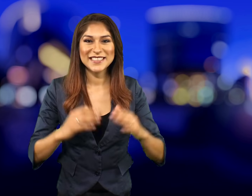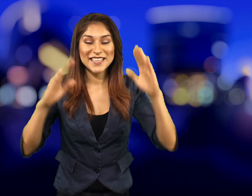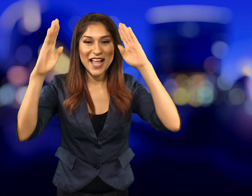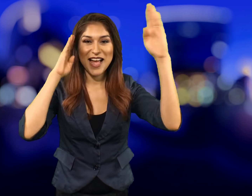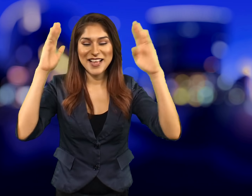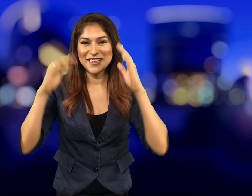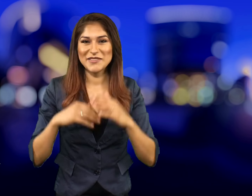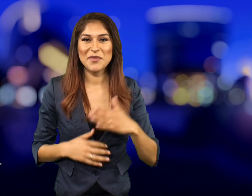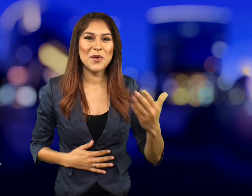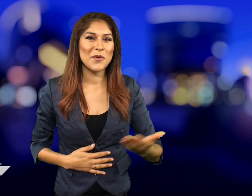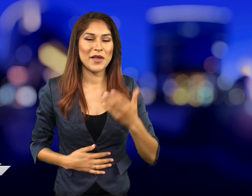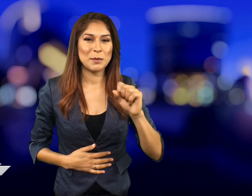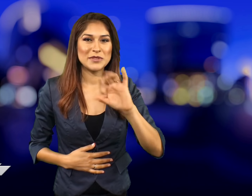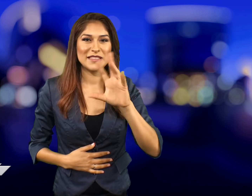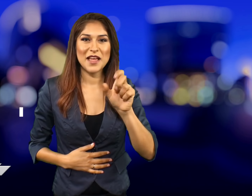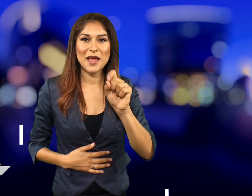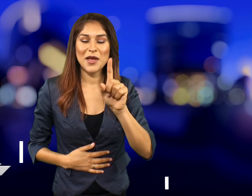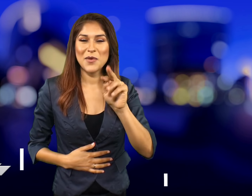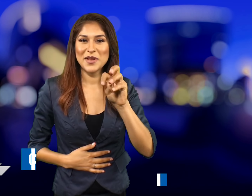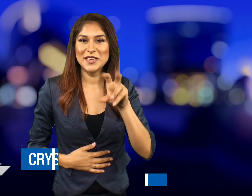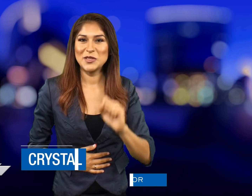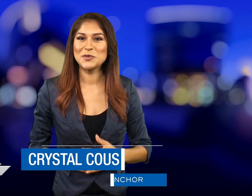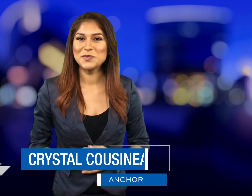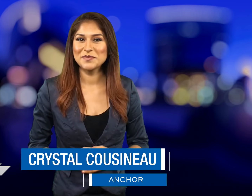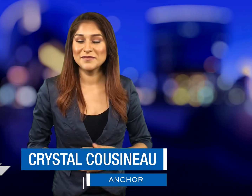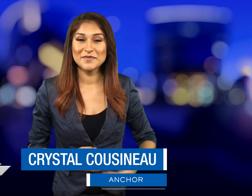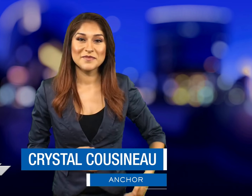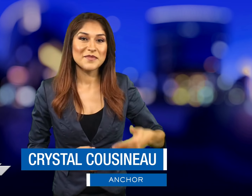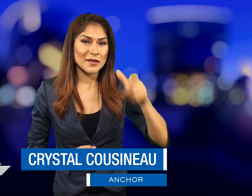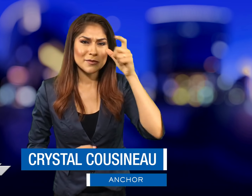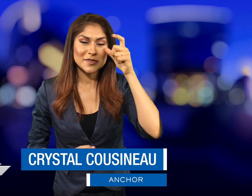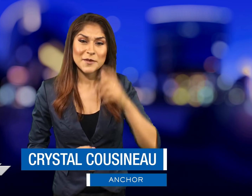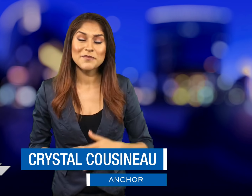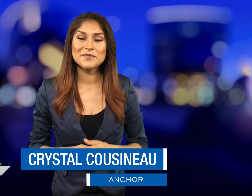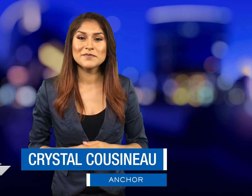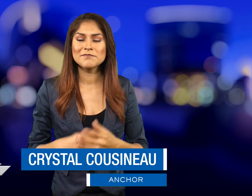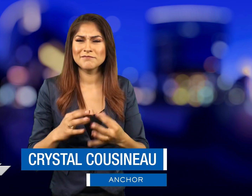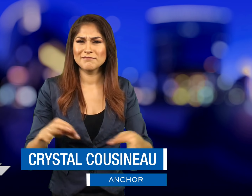Hello everyone. Welcome to Sign1News. I'm Crystal Cousineau.